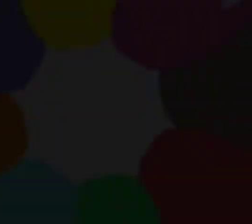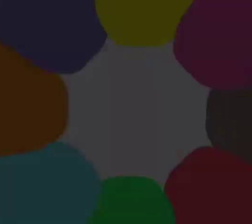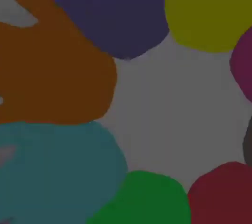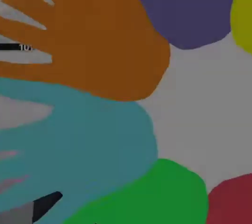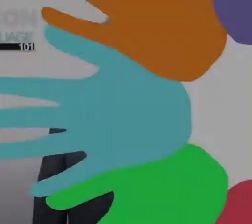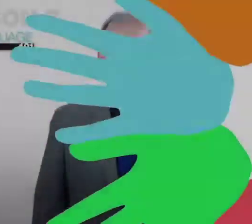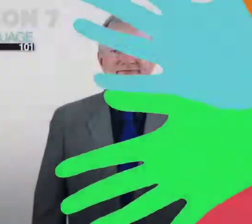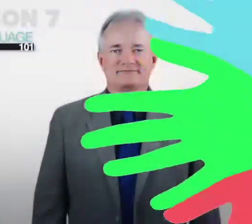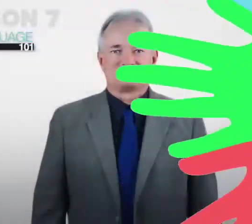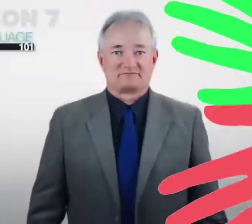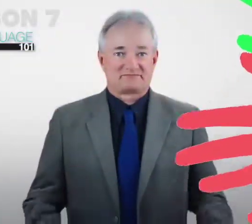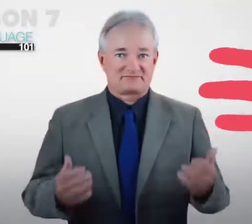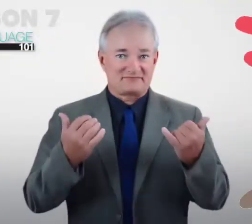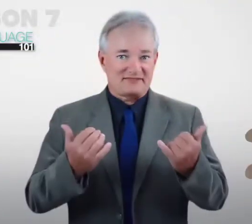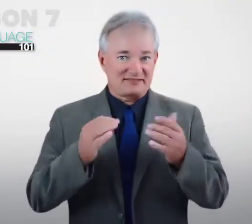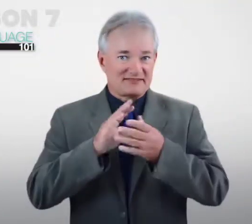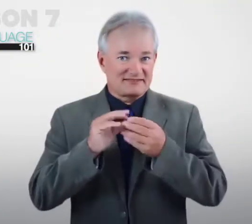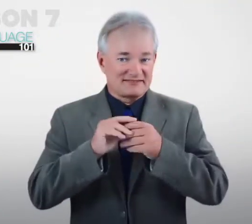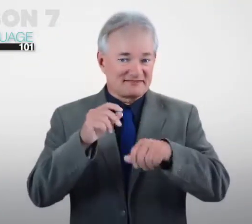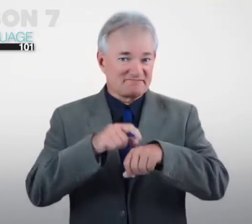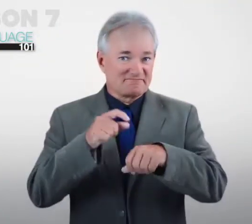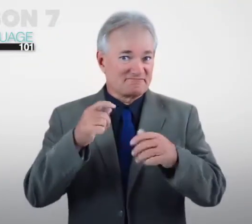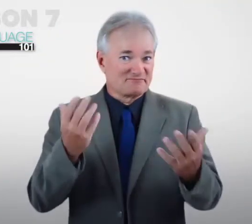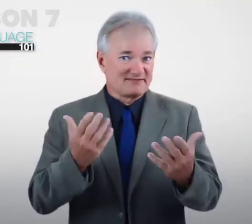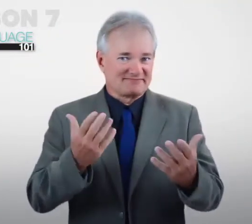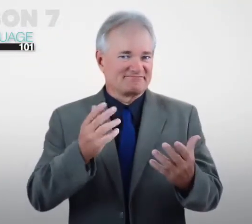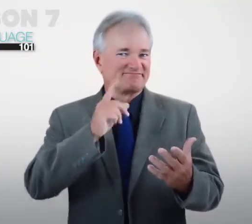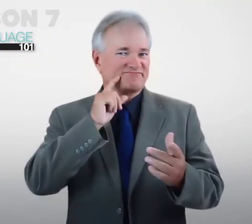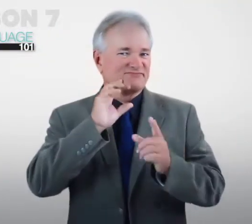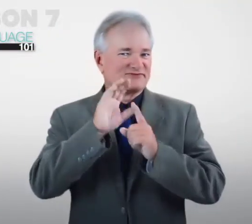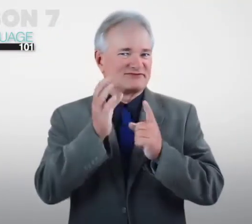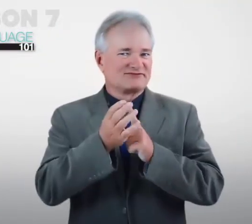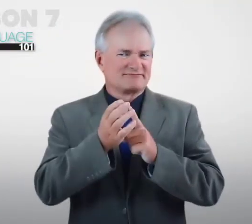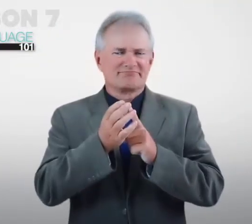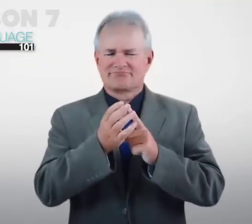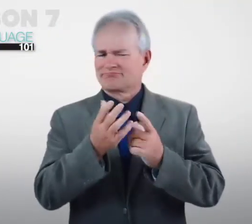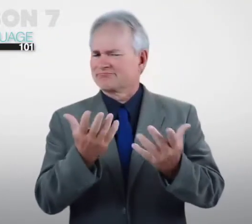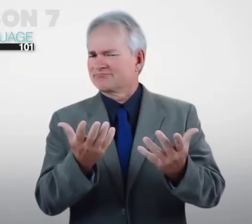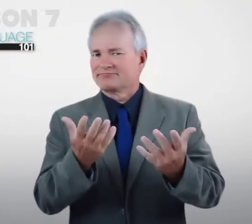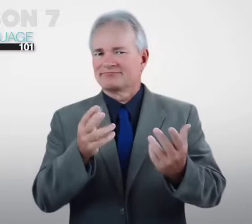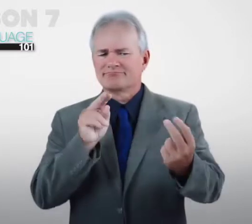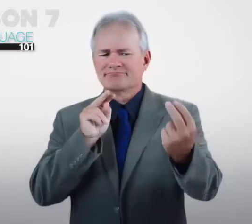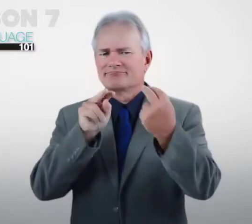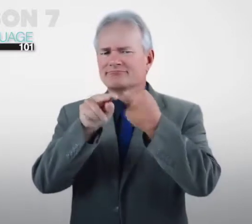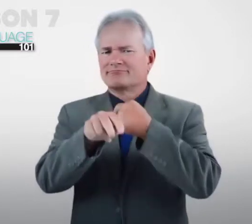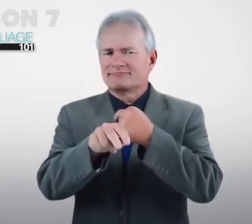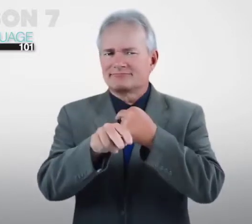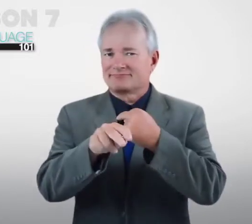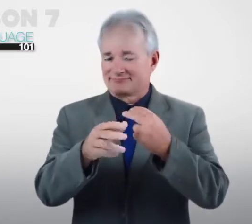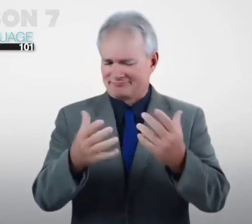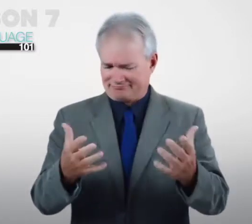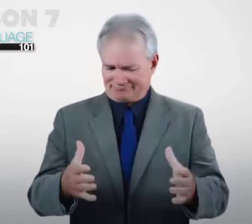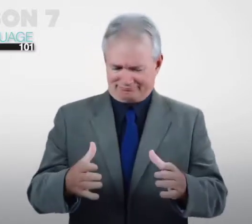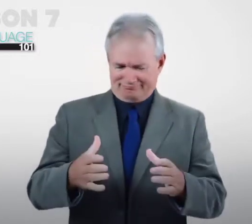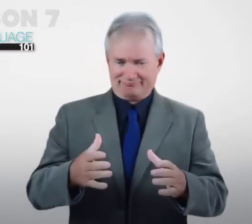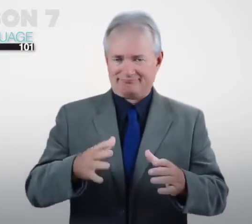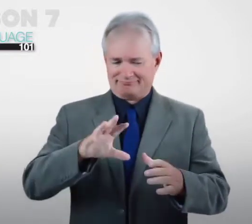(air whooshing) And now, deaf culture. As I share some perspective with you.